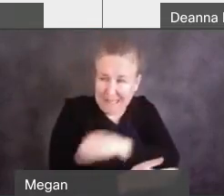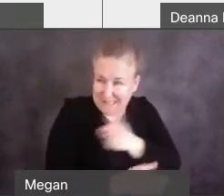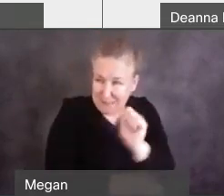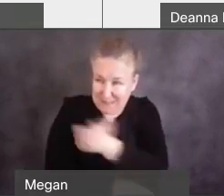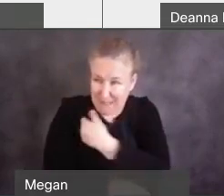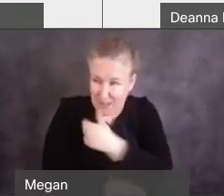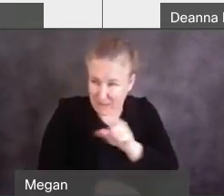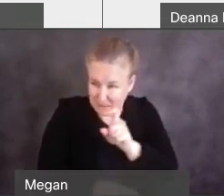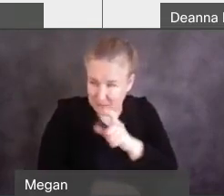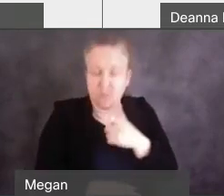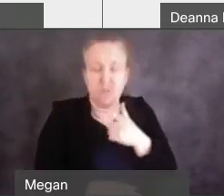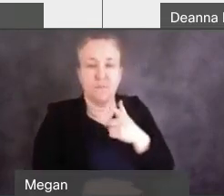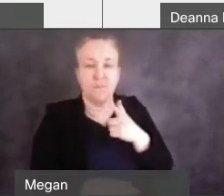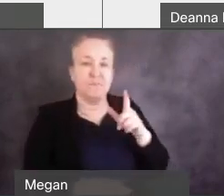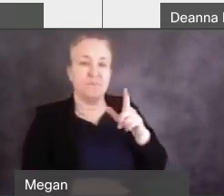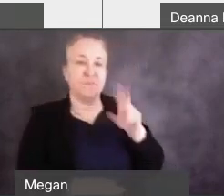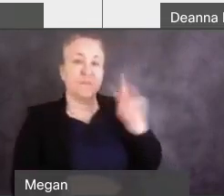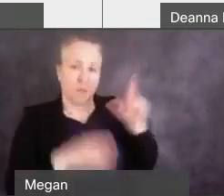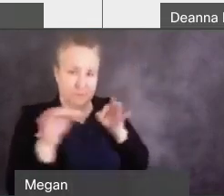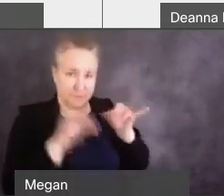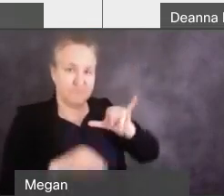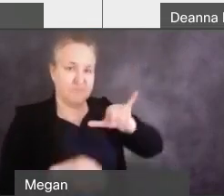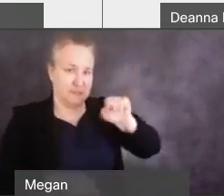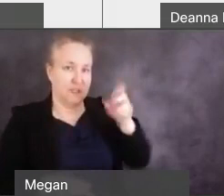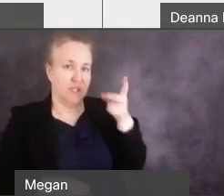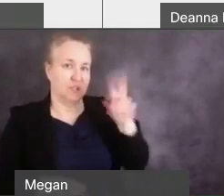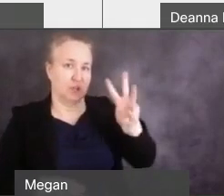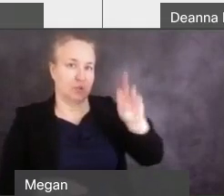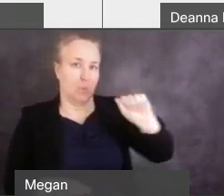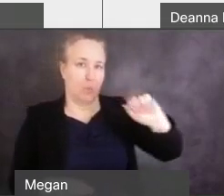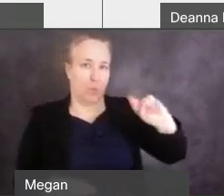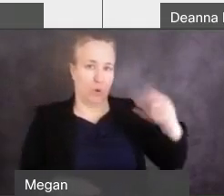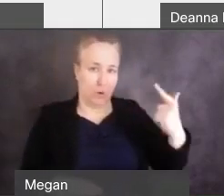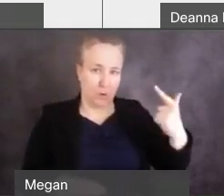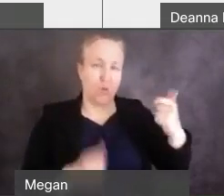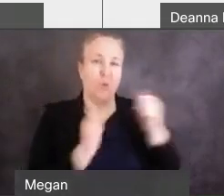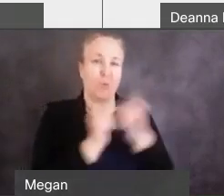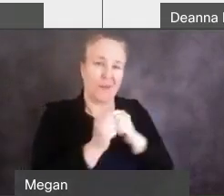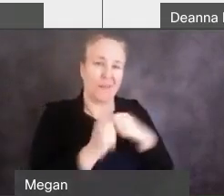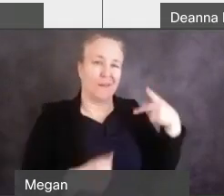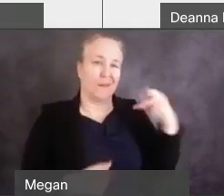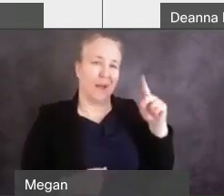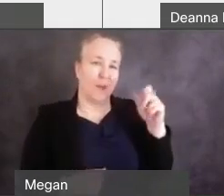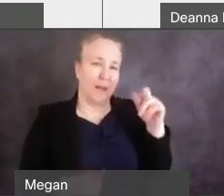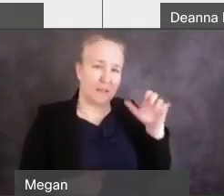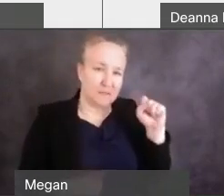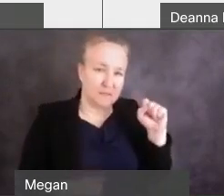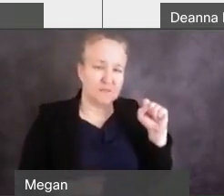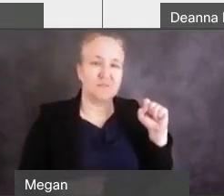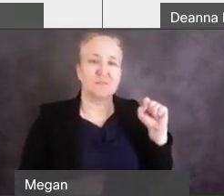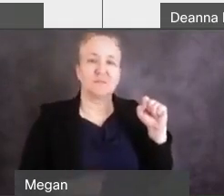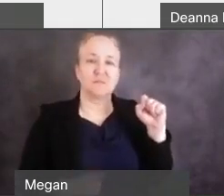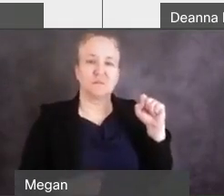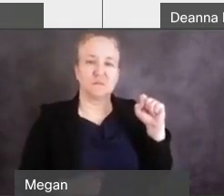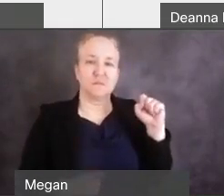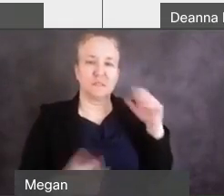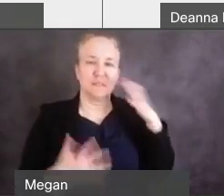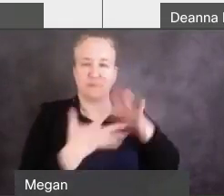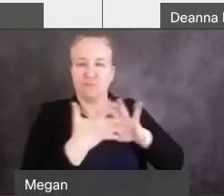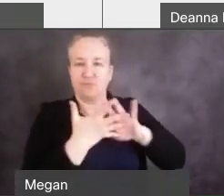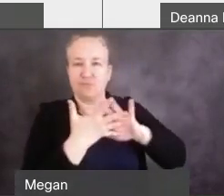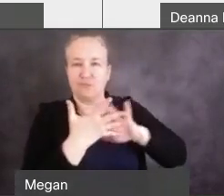[Commissioner Arkoosh] That's correct. Dr. Wang, with some paramedics...[indecipherable]